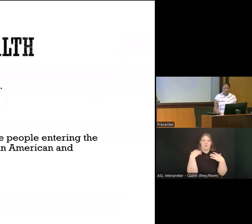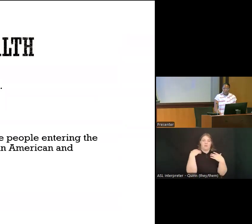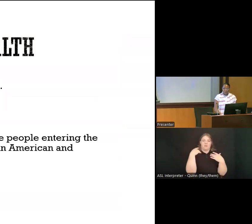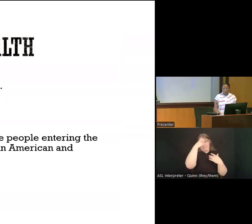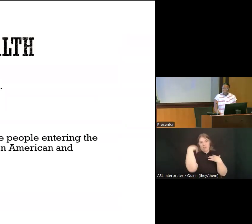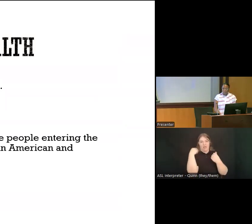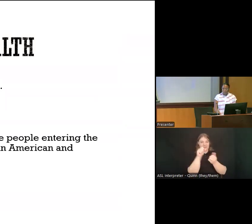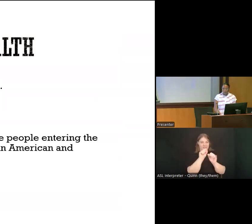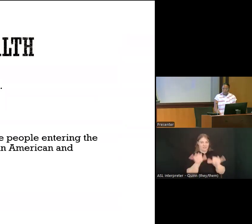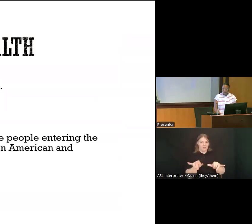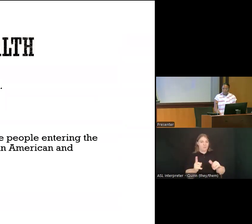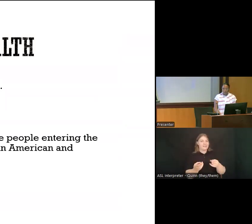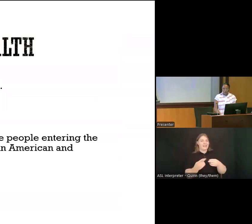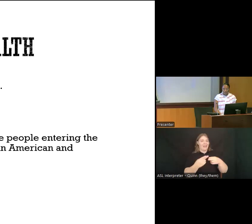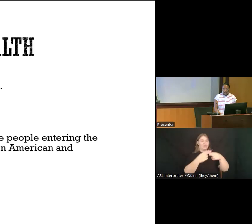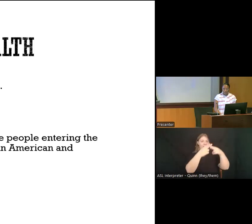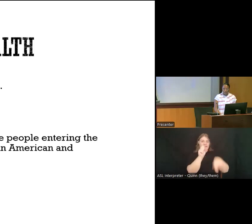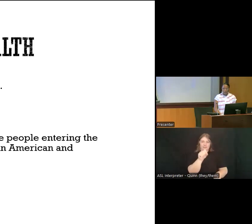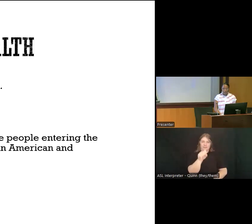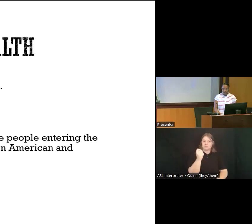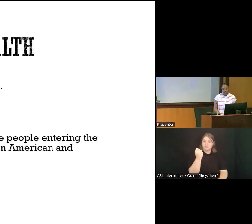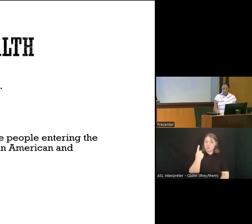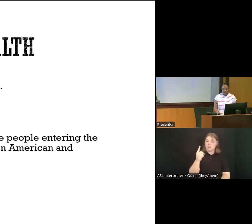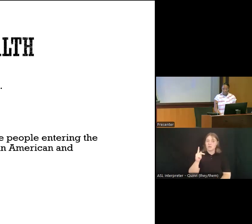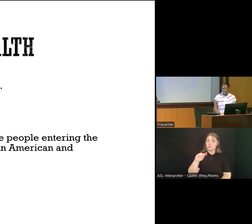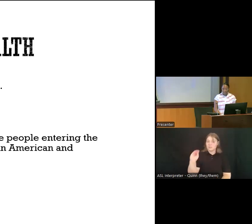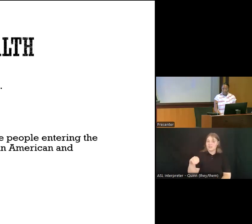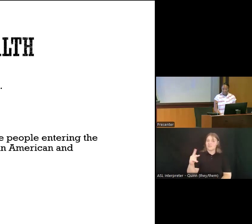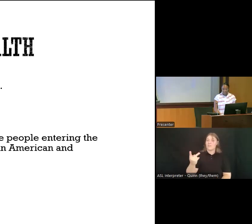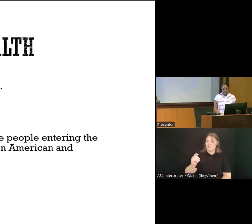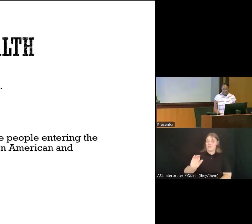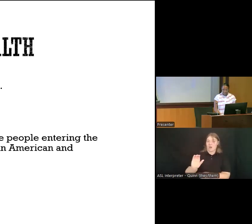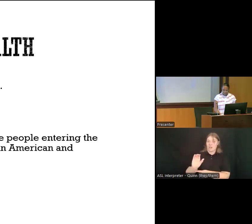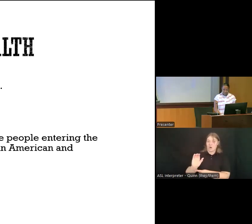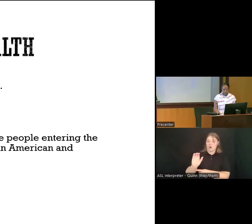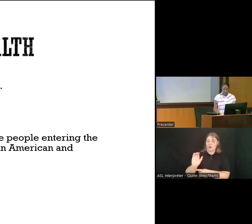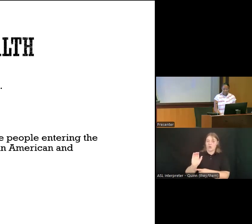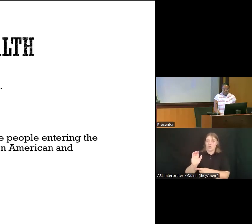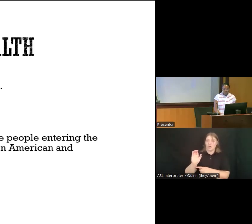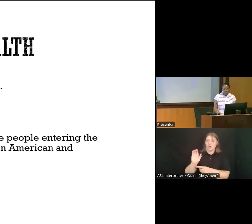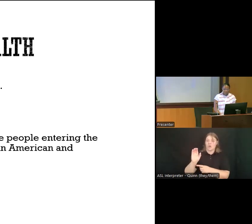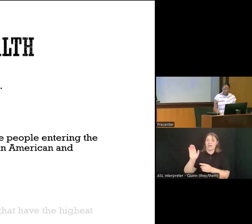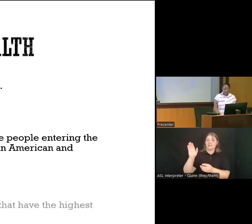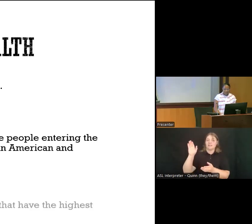however the percentage of people of color uh entering that is is decreasing so we really have